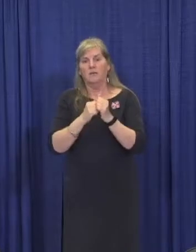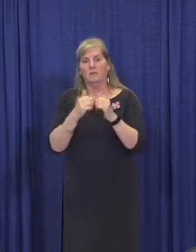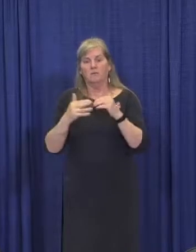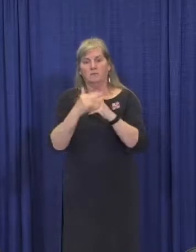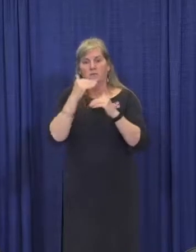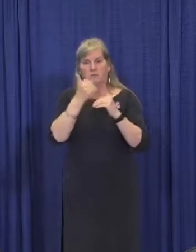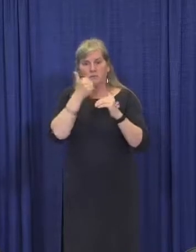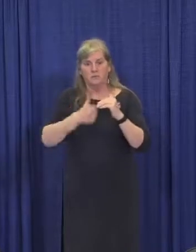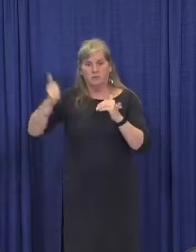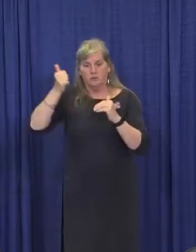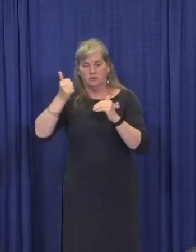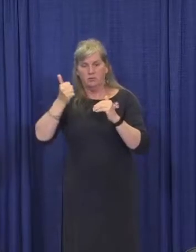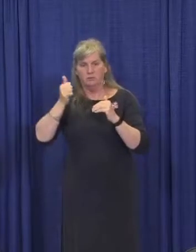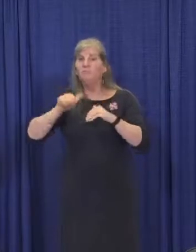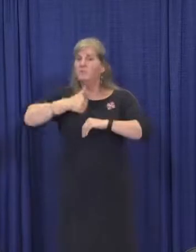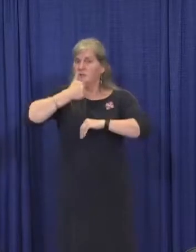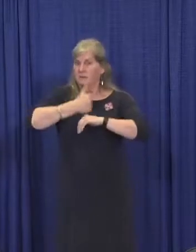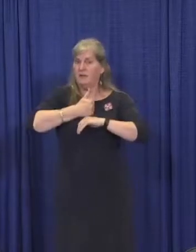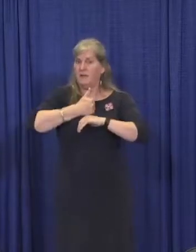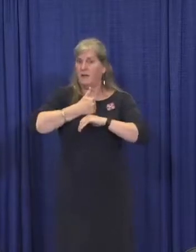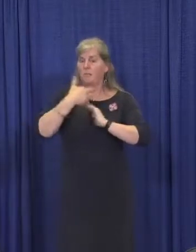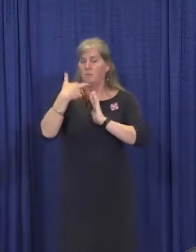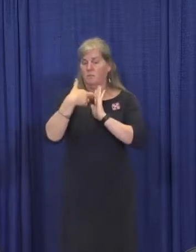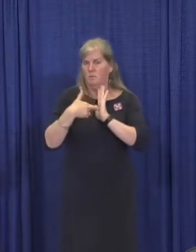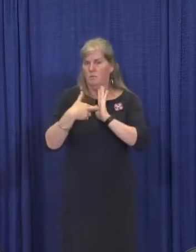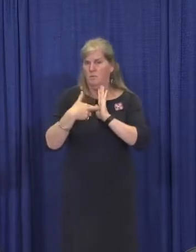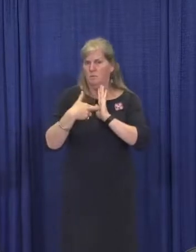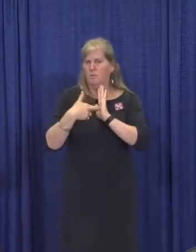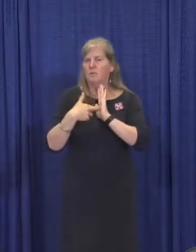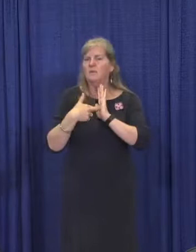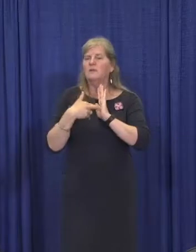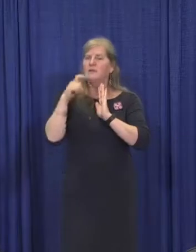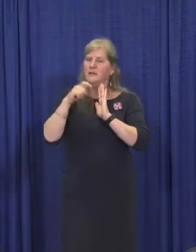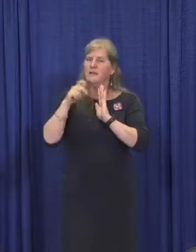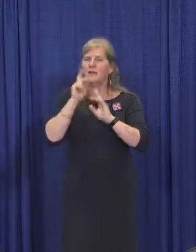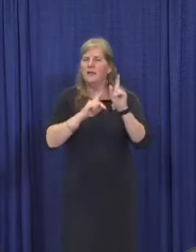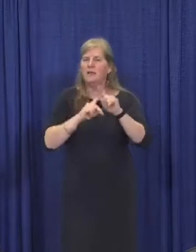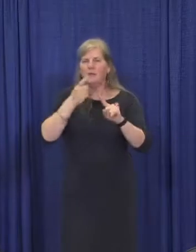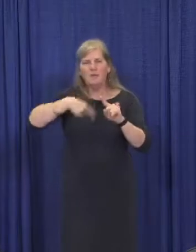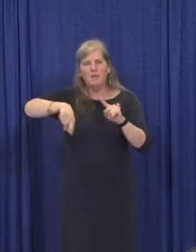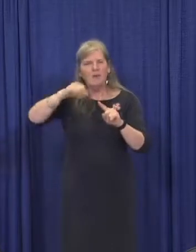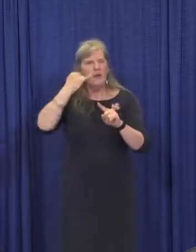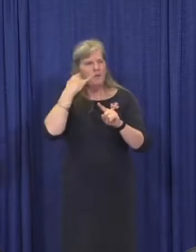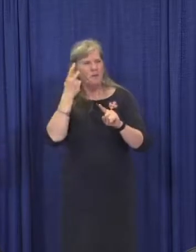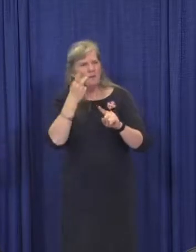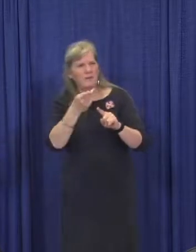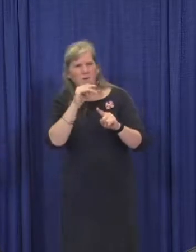I've been talking with chiefs as well. We need people, if you see